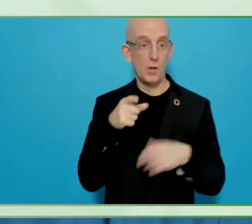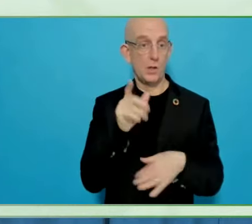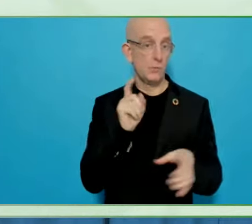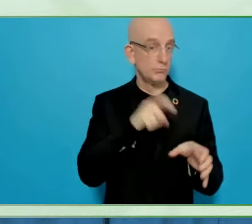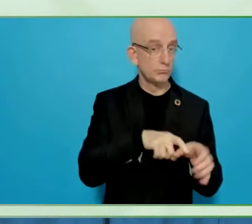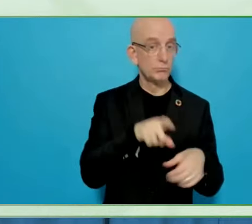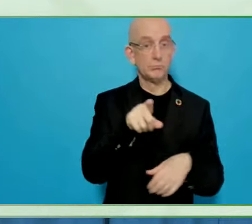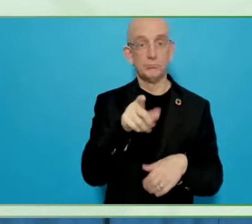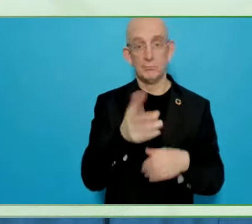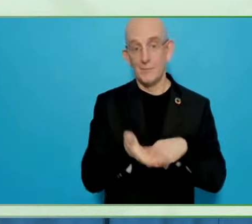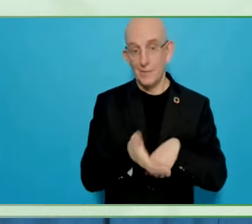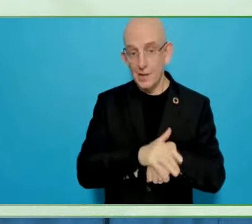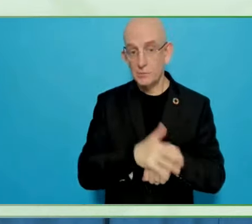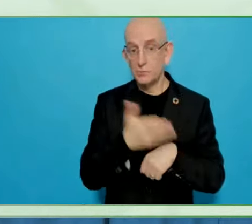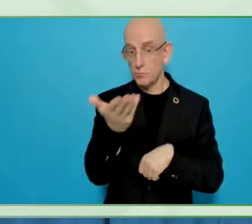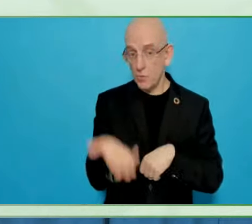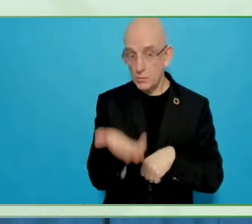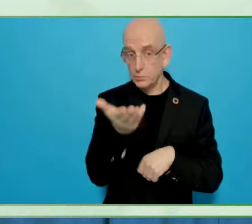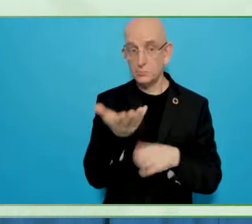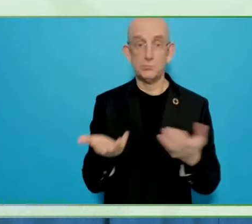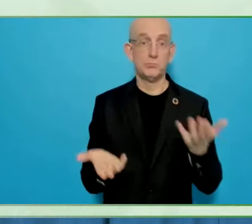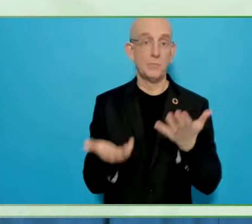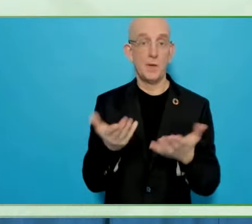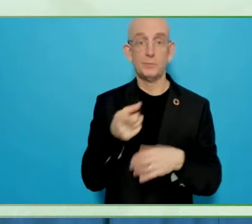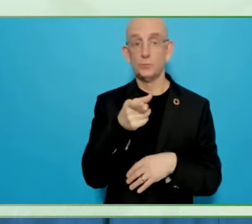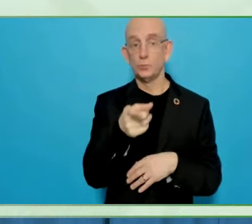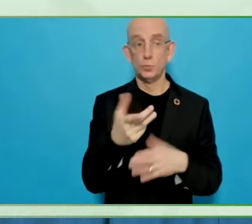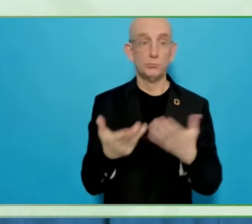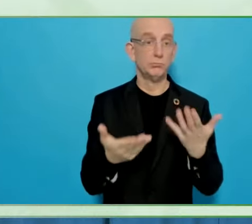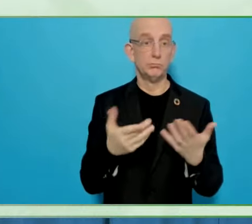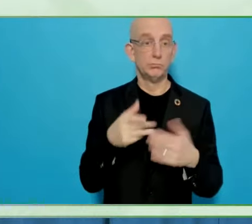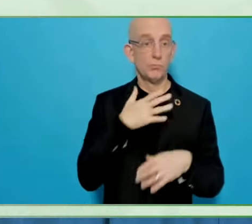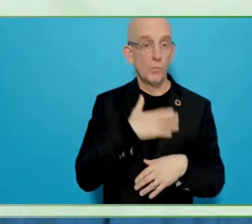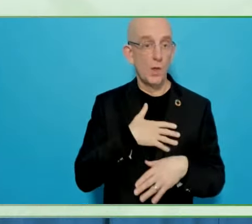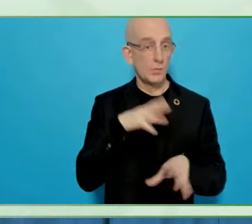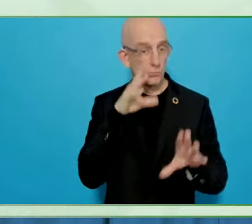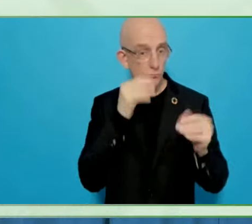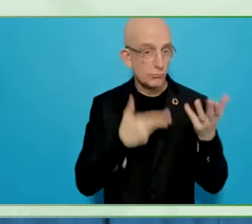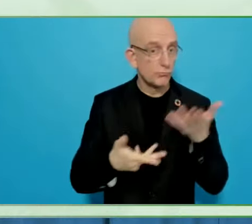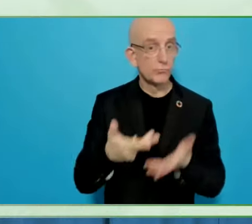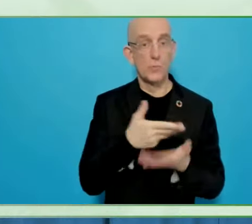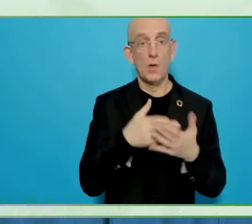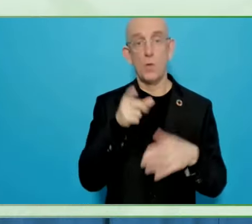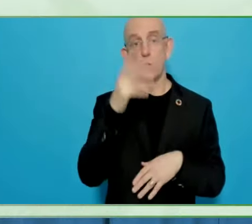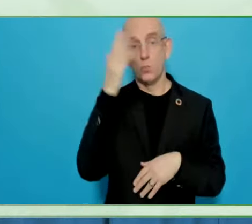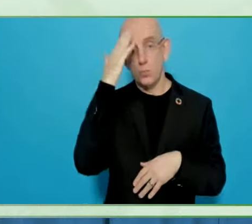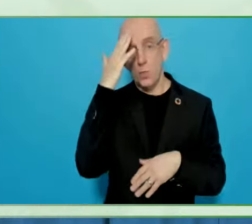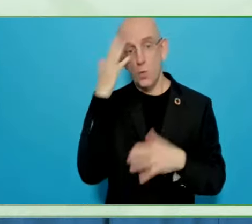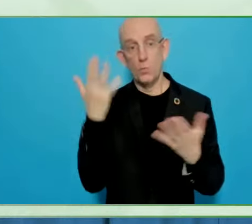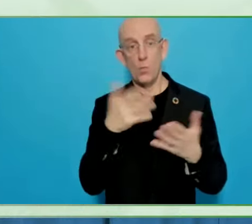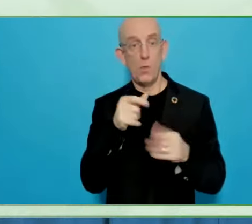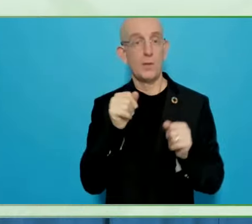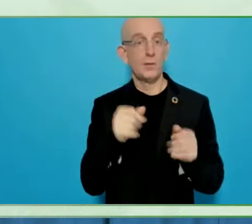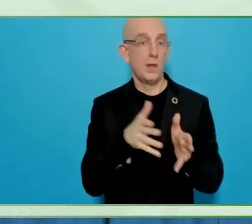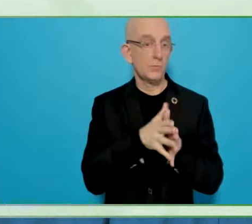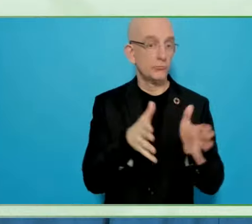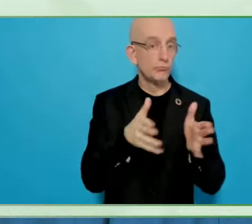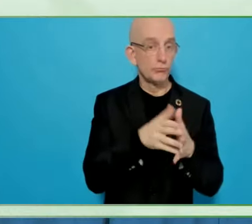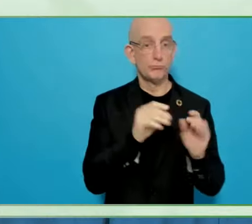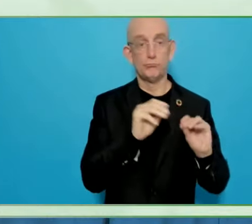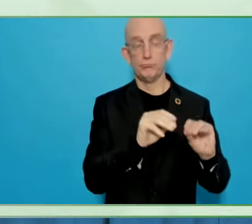Please reach out to the consortium and we really hope this will help